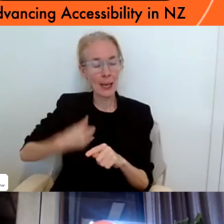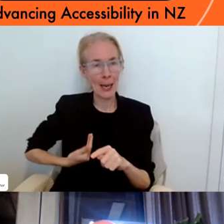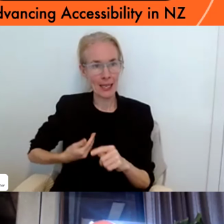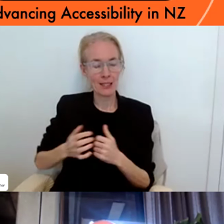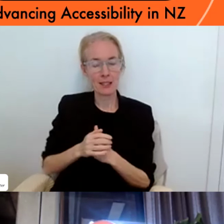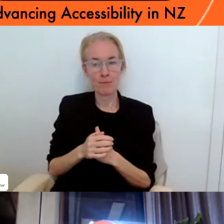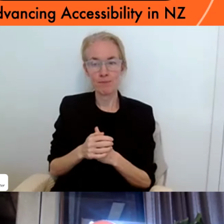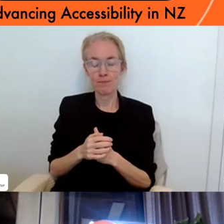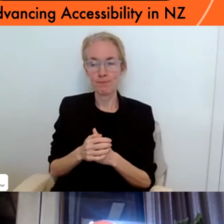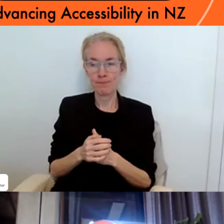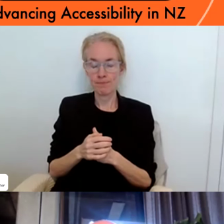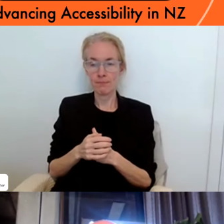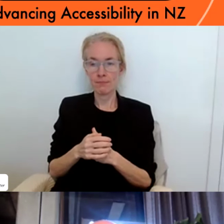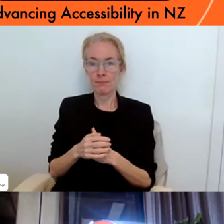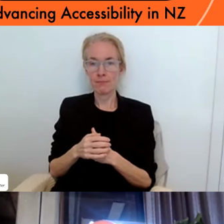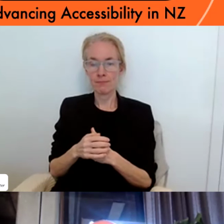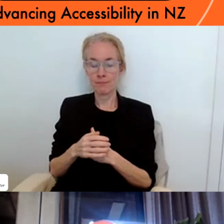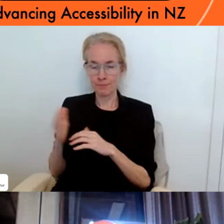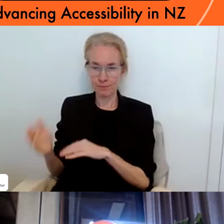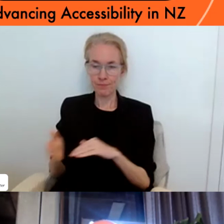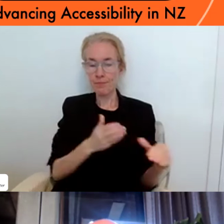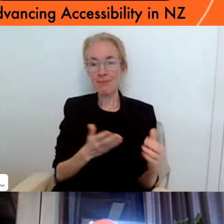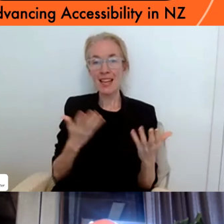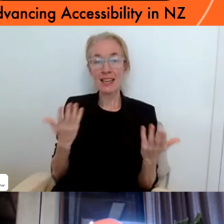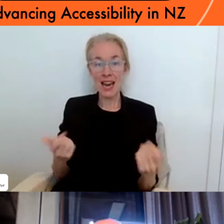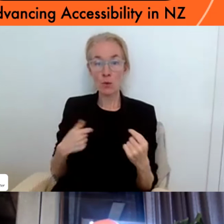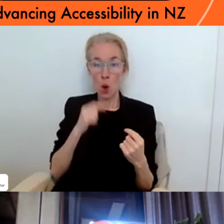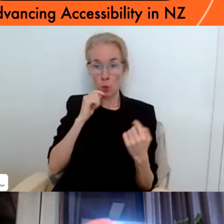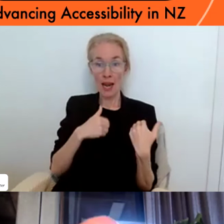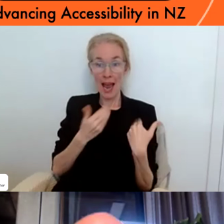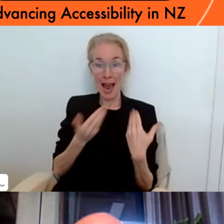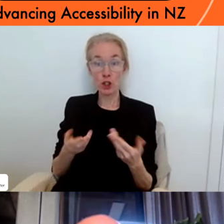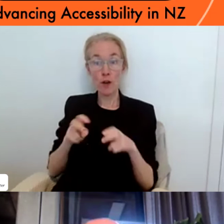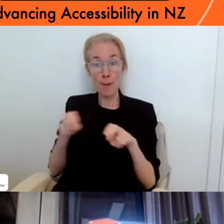which to hear from you just in terms of your views and some input.